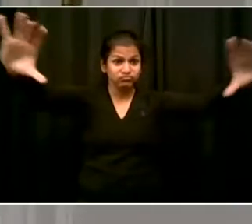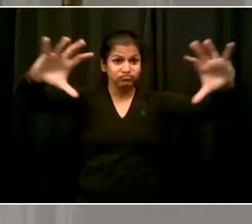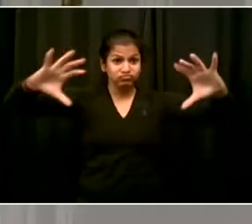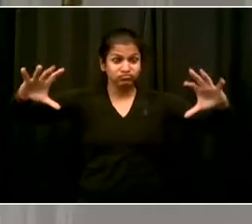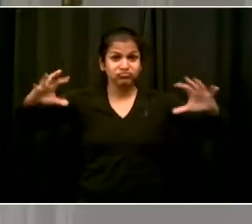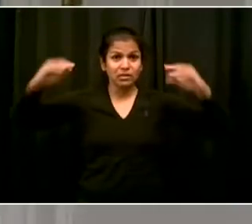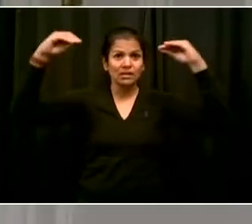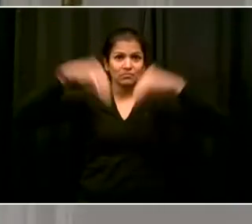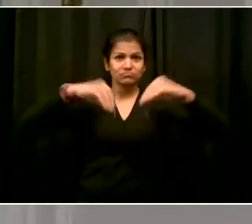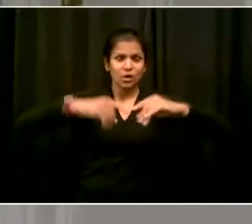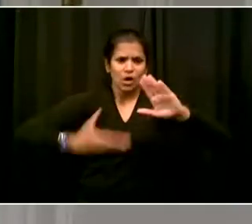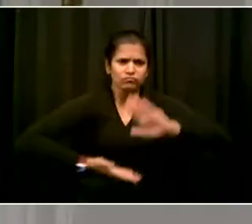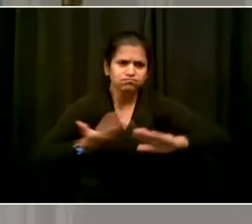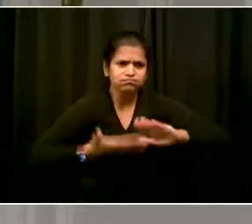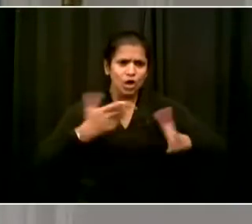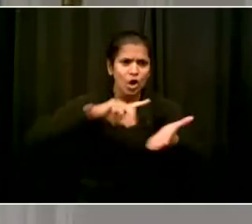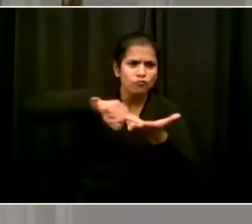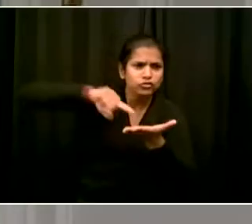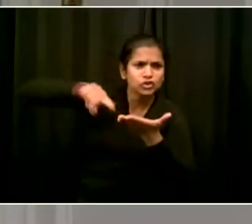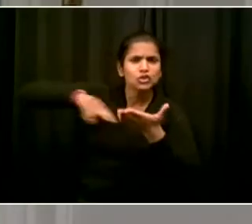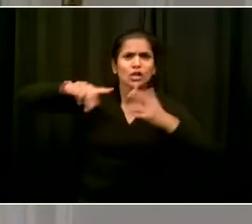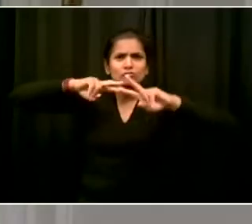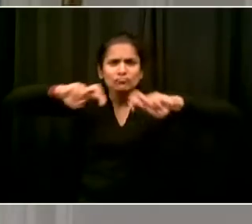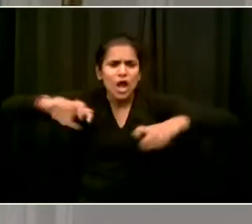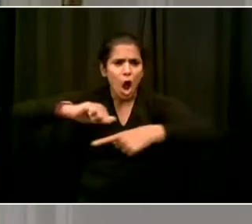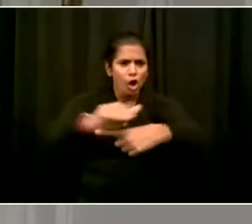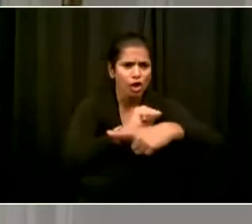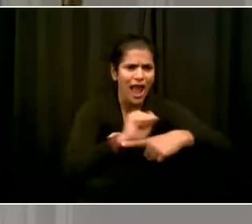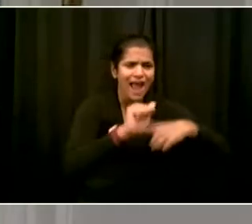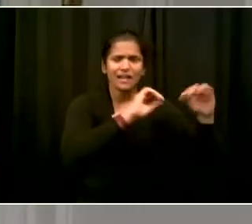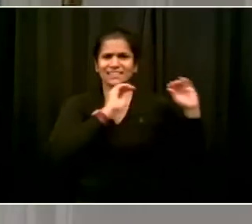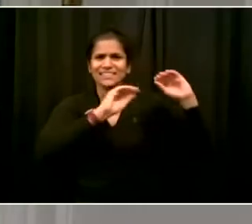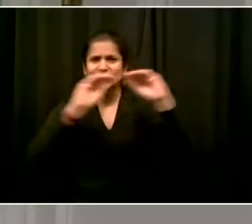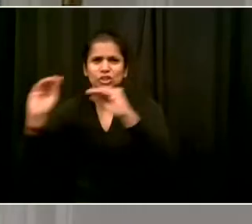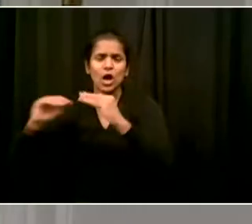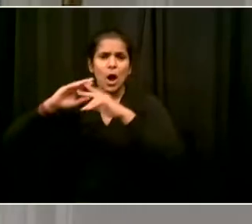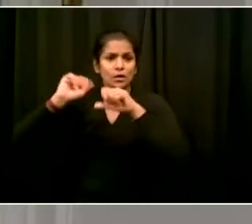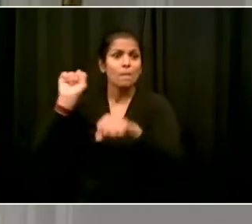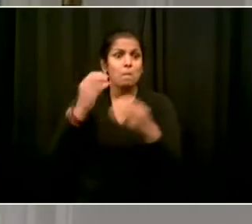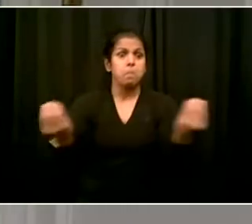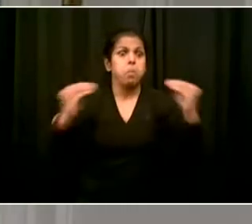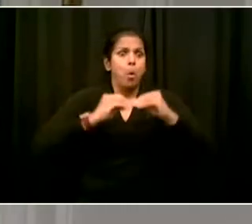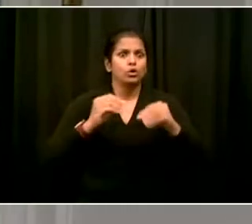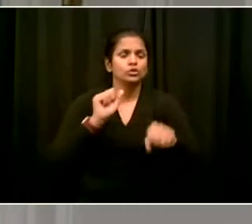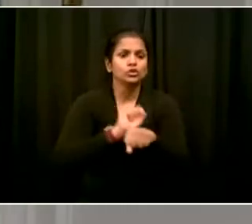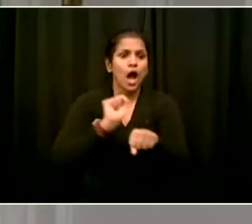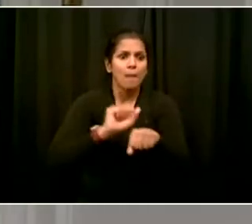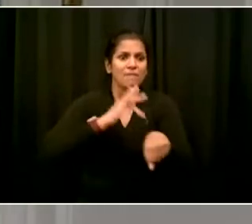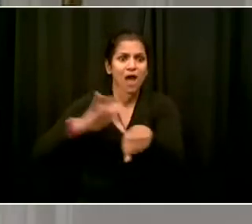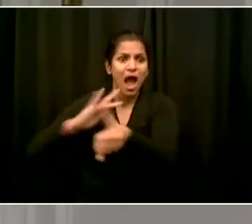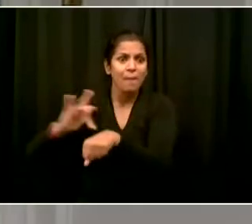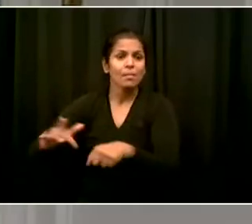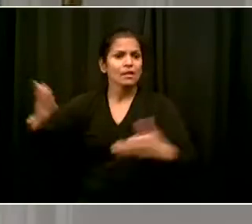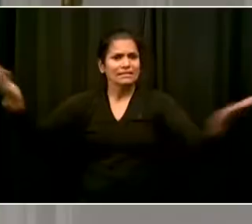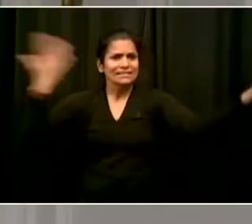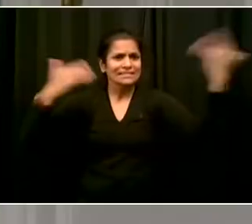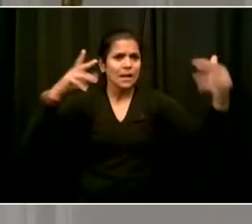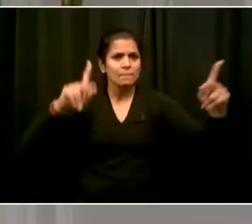ININVANOTITION ALSO